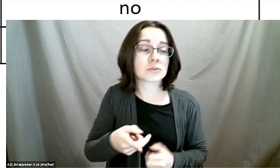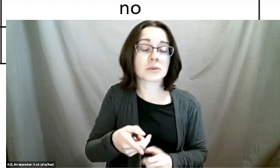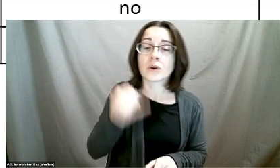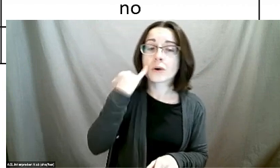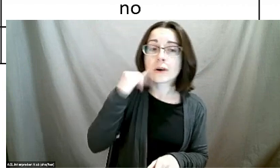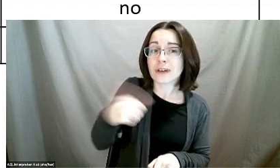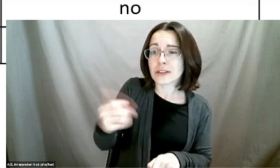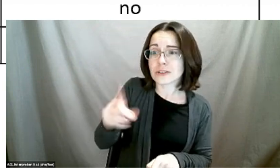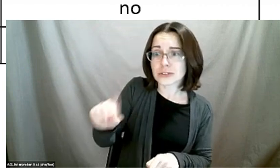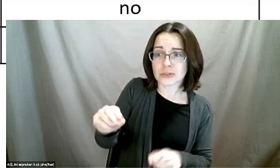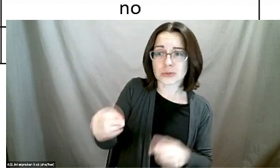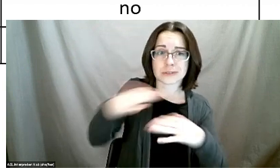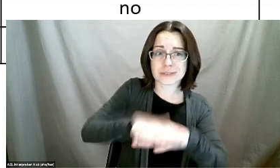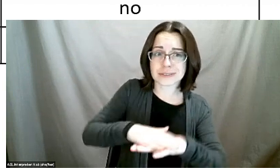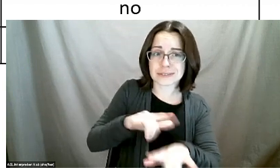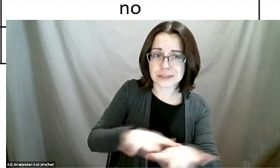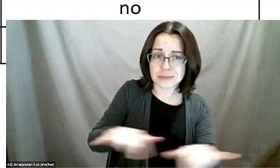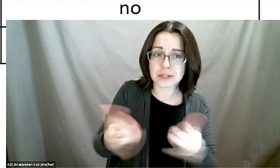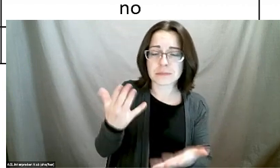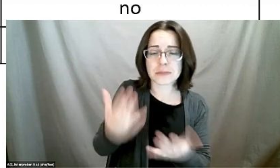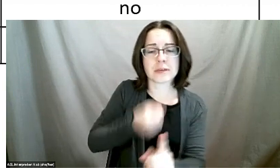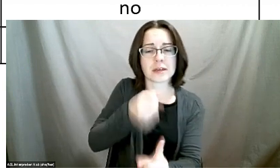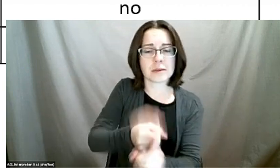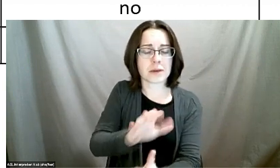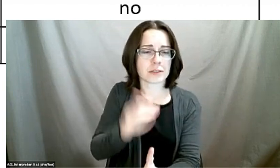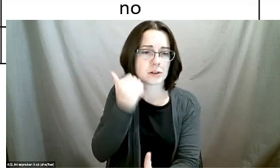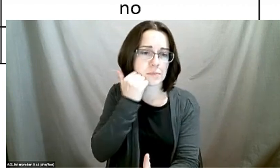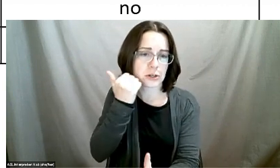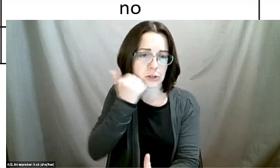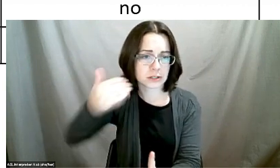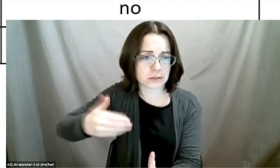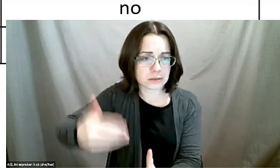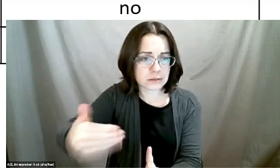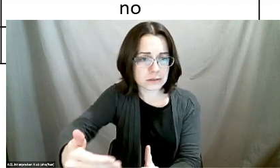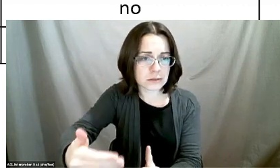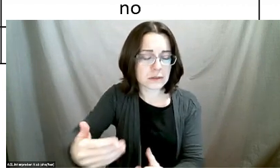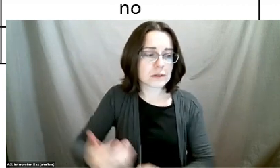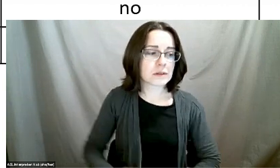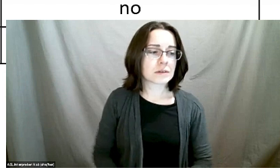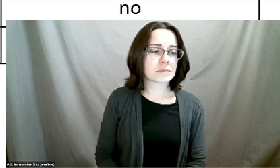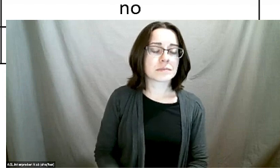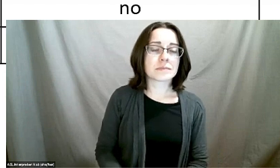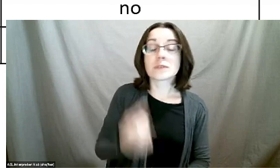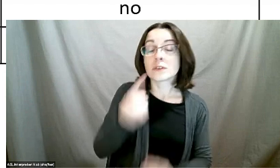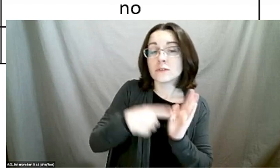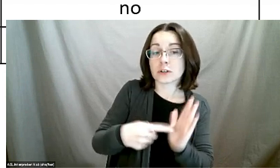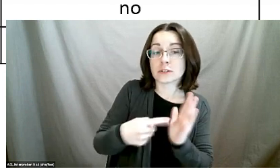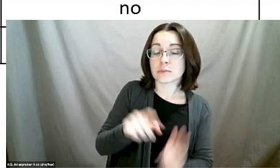that might impact their periods. Patients with Trisomy 21 often have thyroid disease.